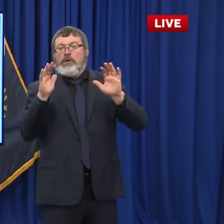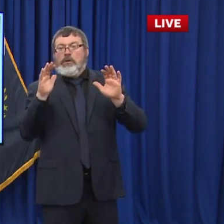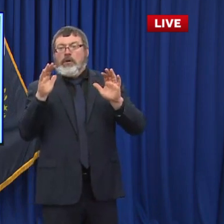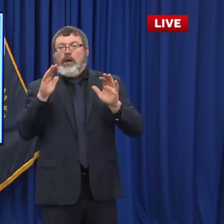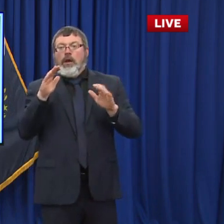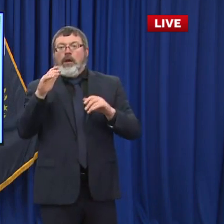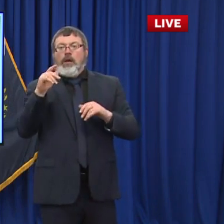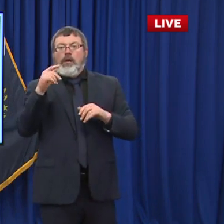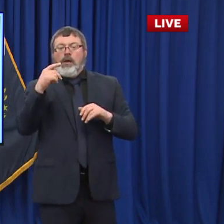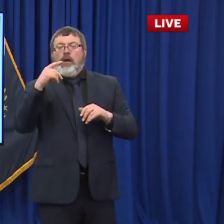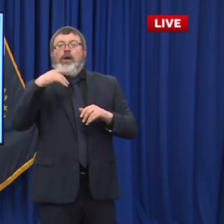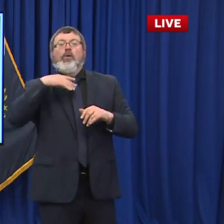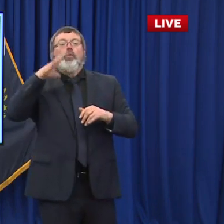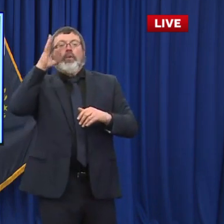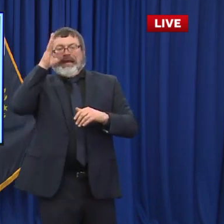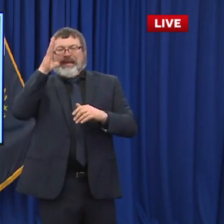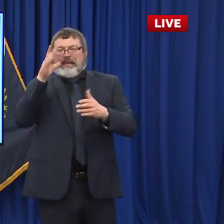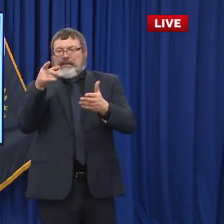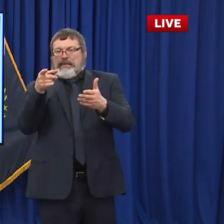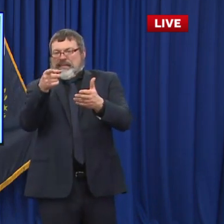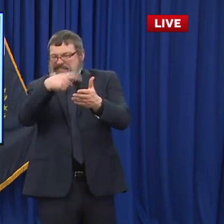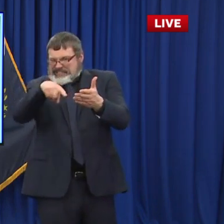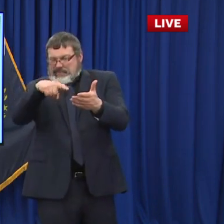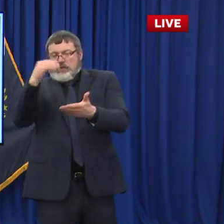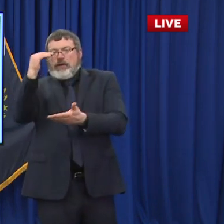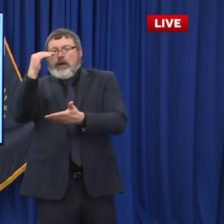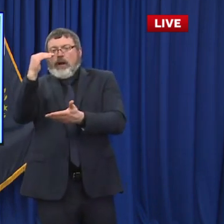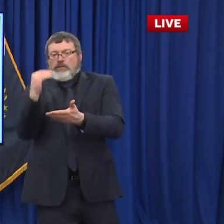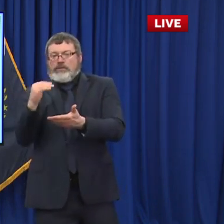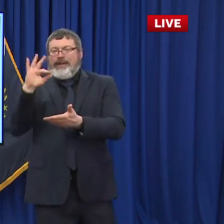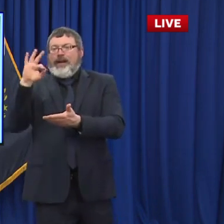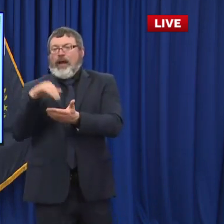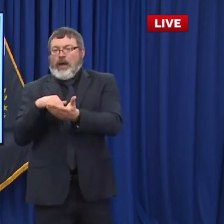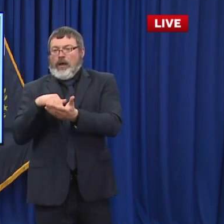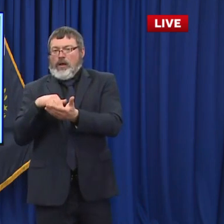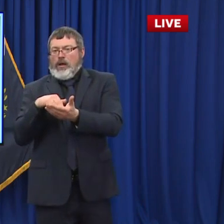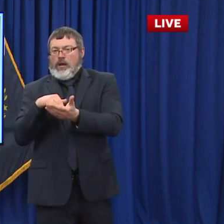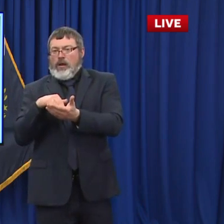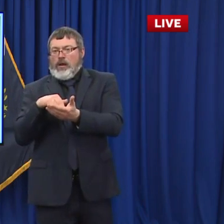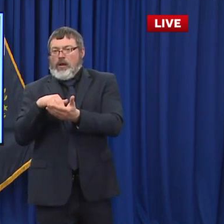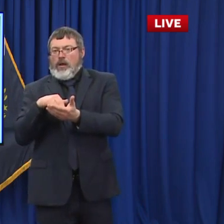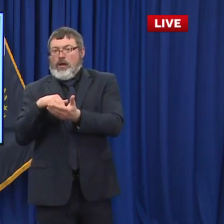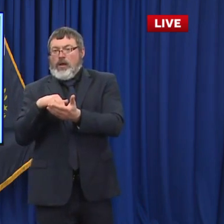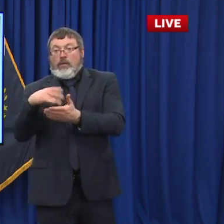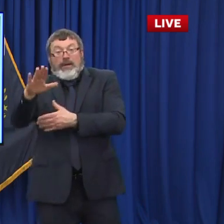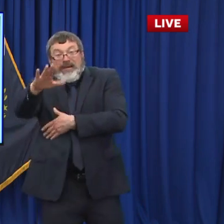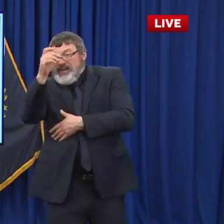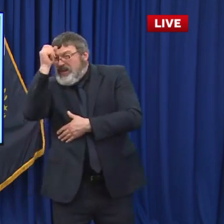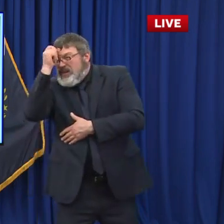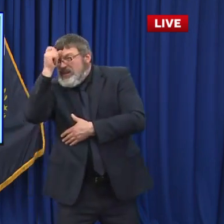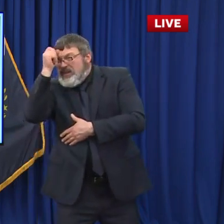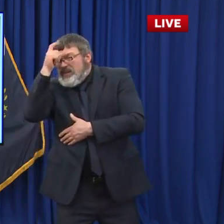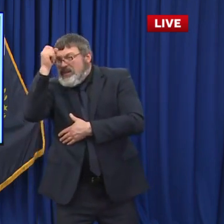I THINK THAT NUMBER IS GOING TO BE REDUCED DOWN TO AROUND 9,000 MAYBE EVEN JUST SHY OF 9,000 AGAIN.